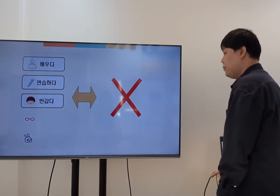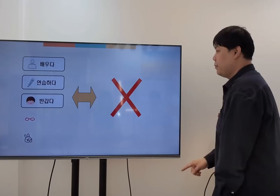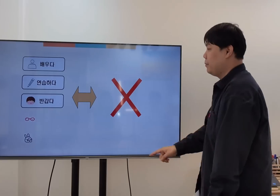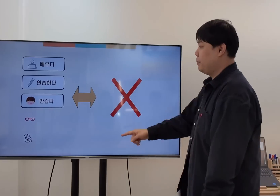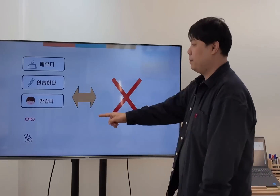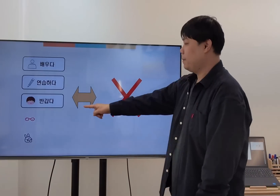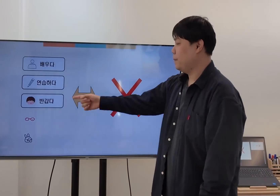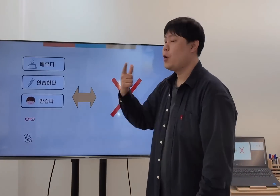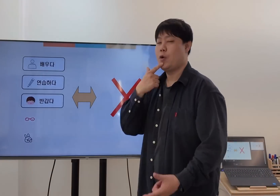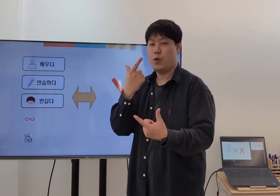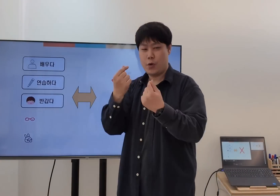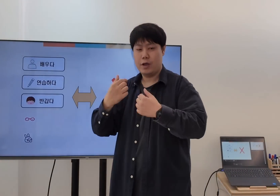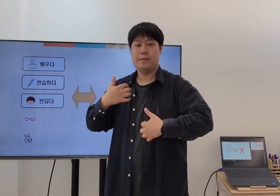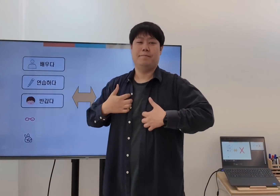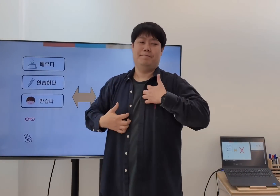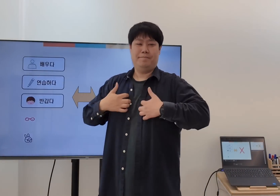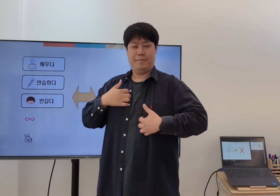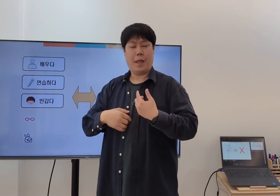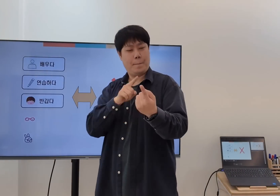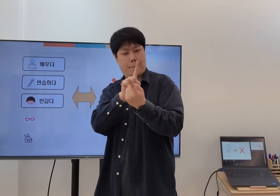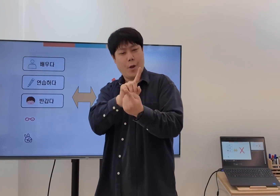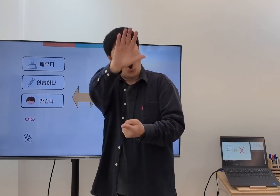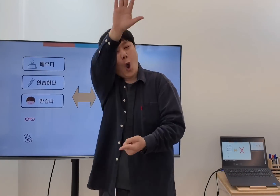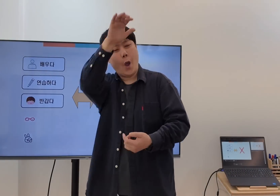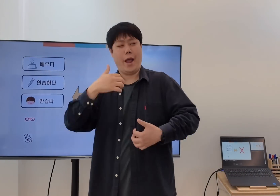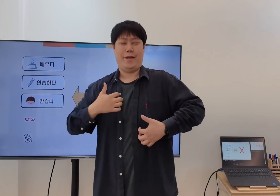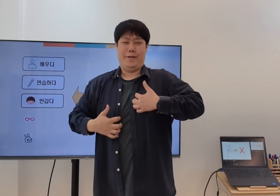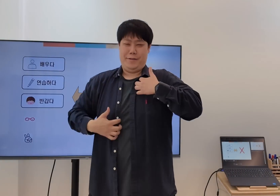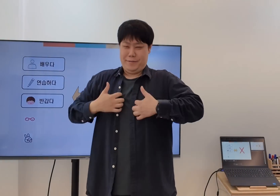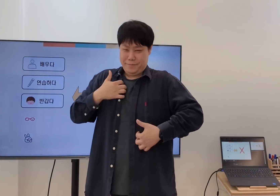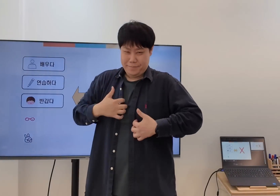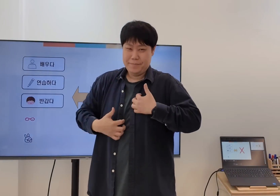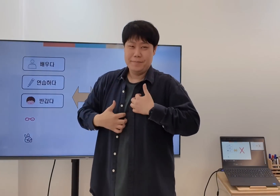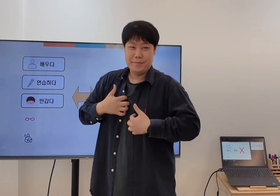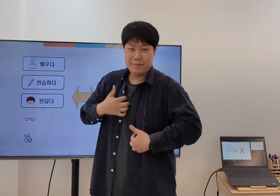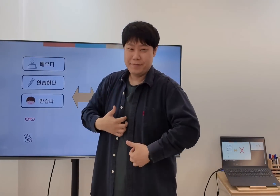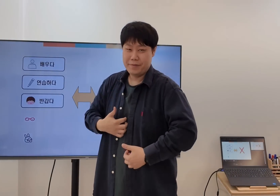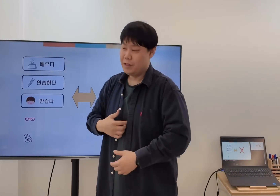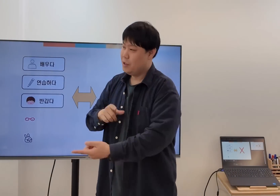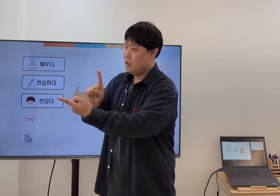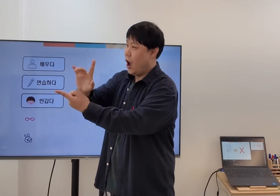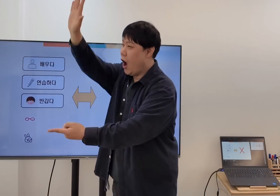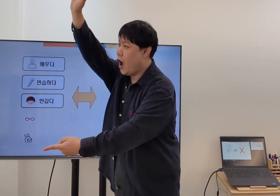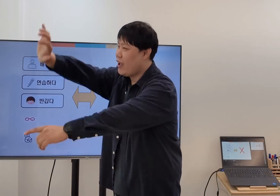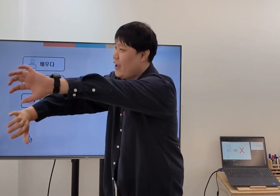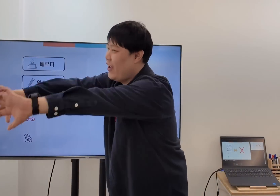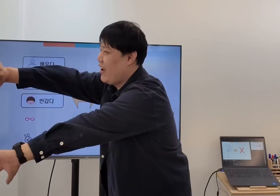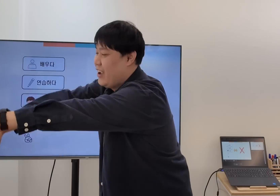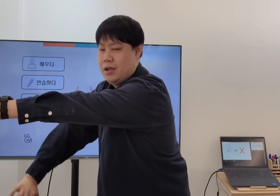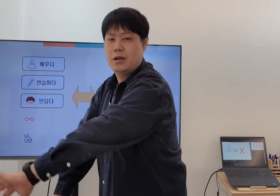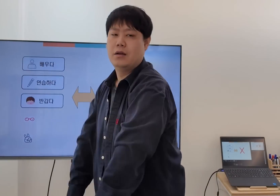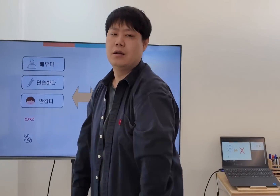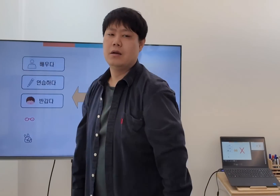Nice to meet you. oh! Nice to meet you. It's strange when you say 'nice to meet you'